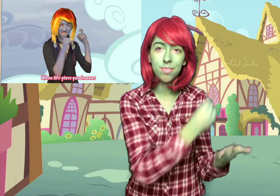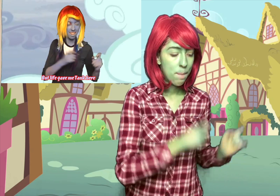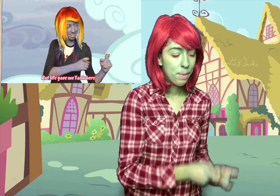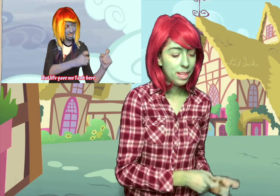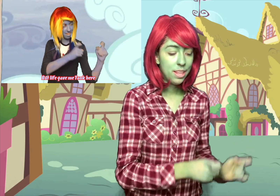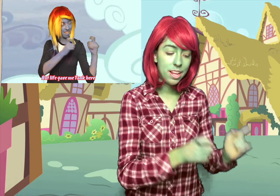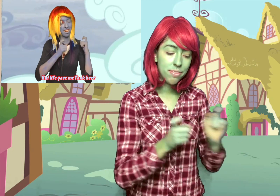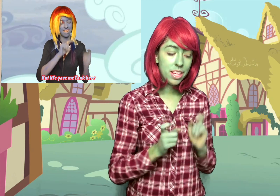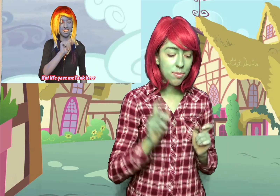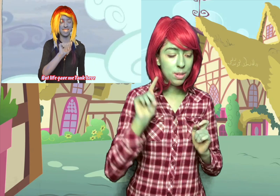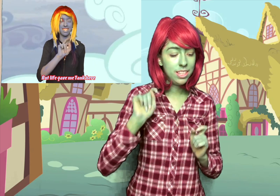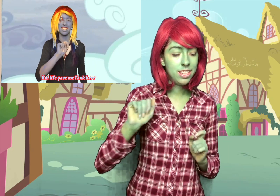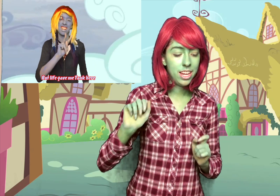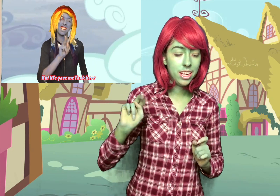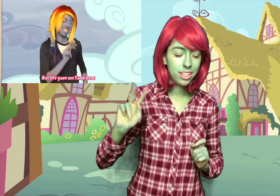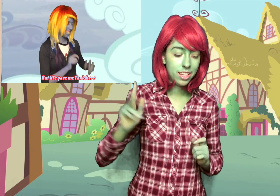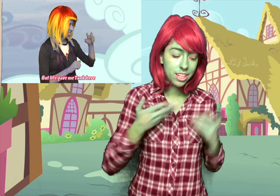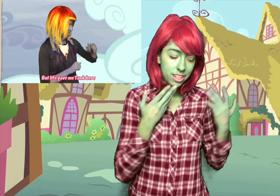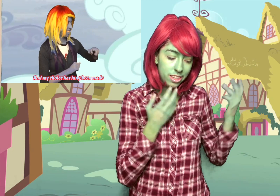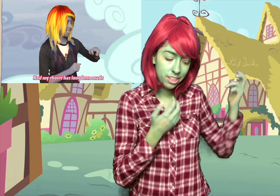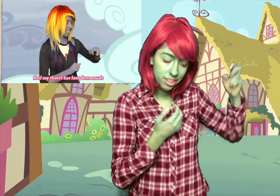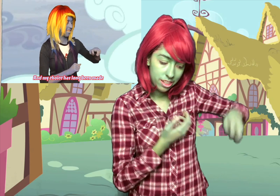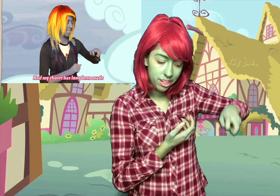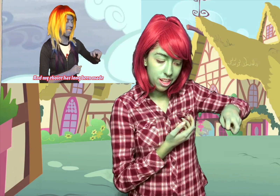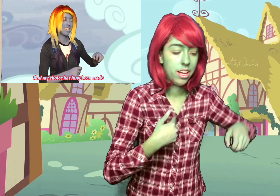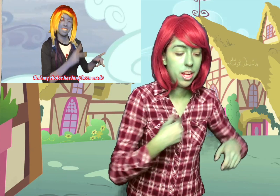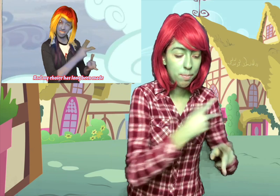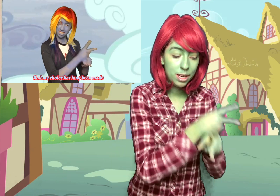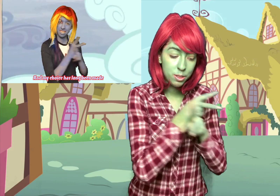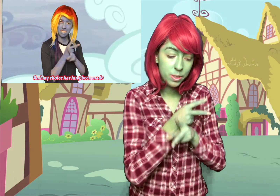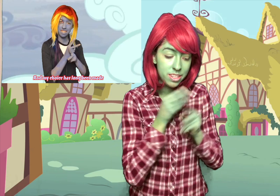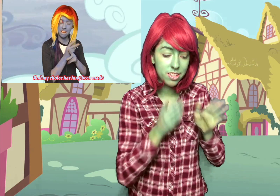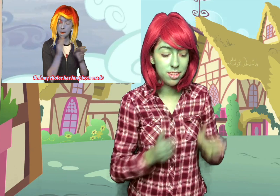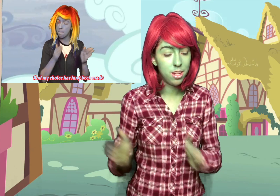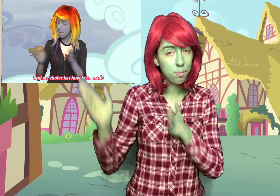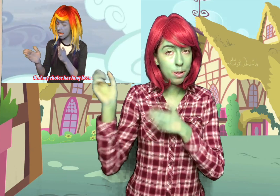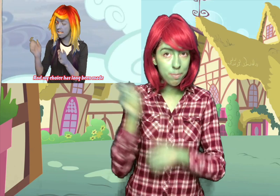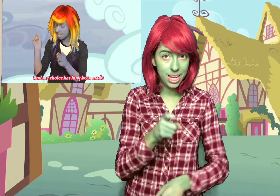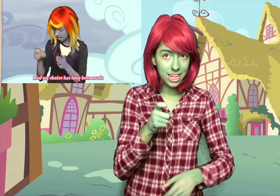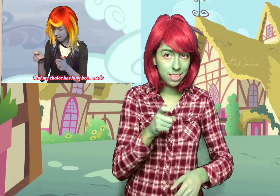"but life gave me tank here and my choice has long been made"